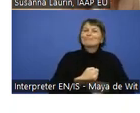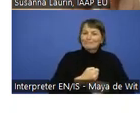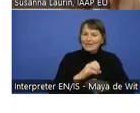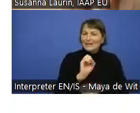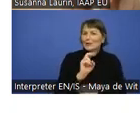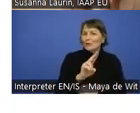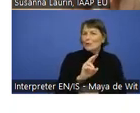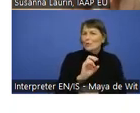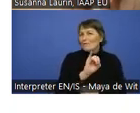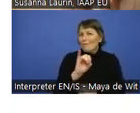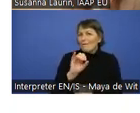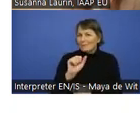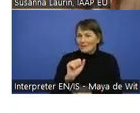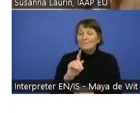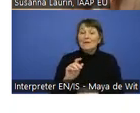And my e mail address is susanna.laurin@accessibilityassociation.org.